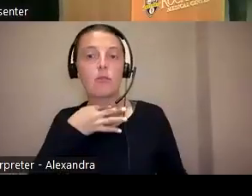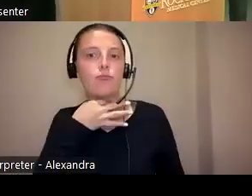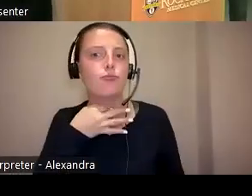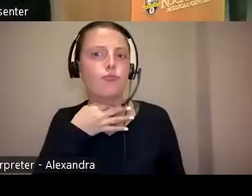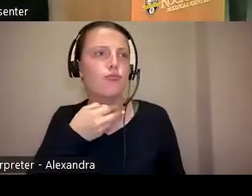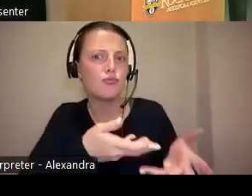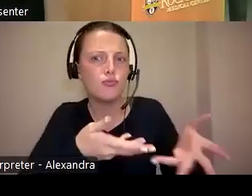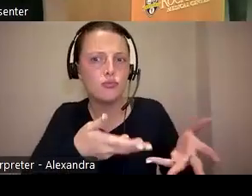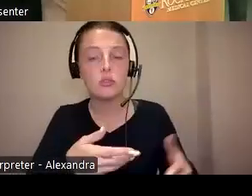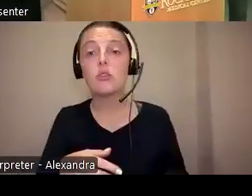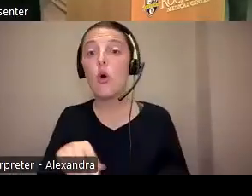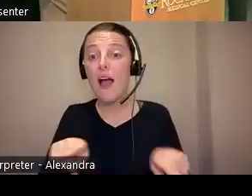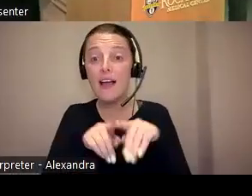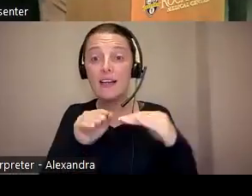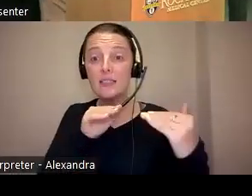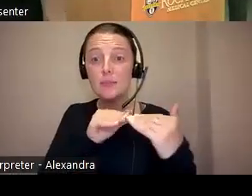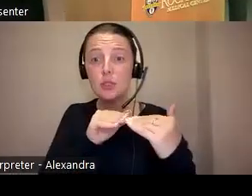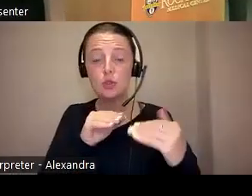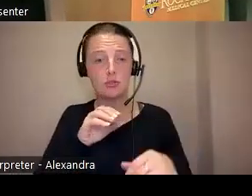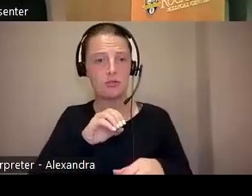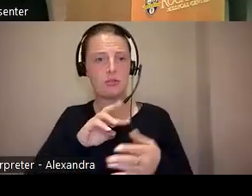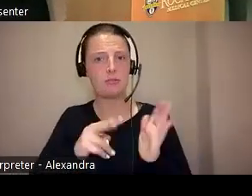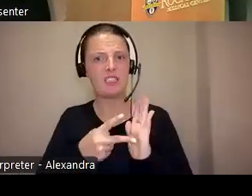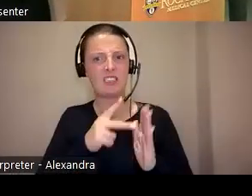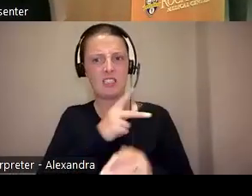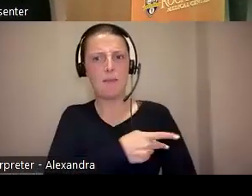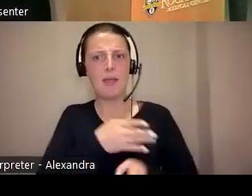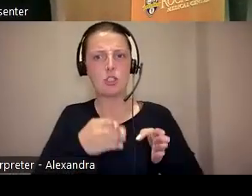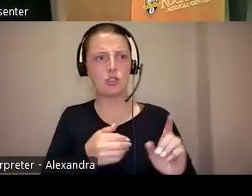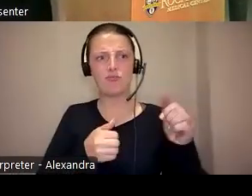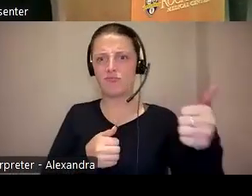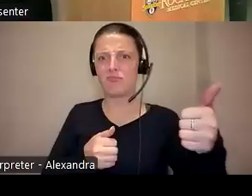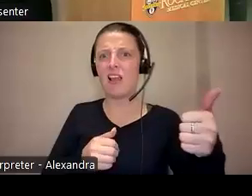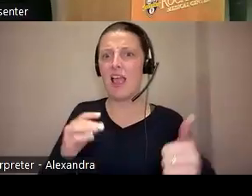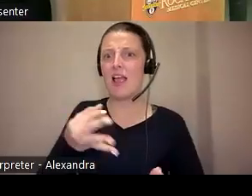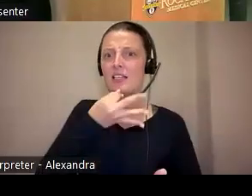Patients are an expert on their own lives and they connect by sharing that with each other.